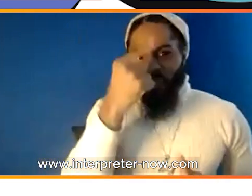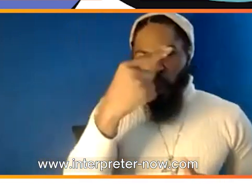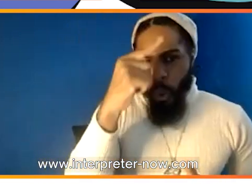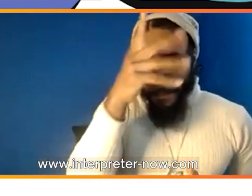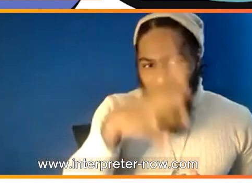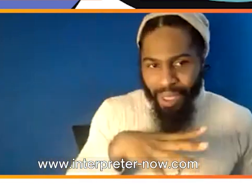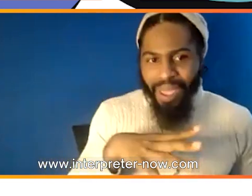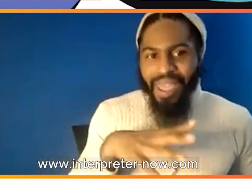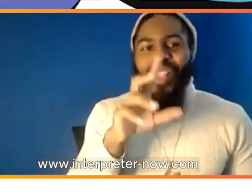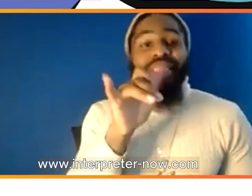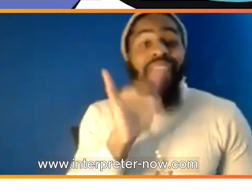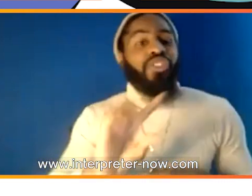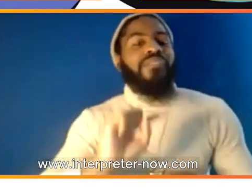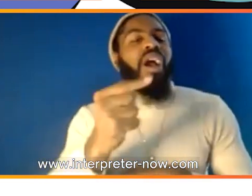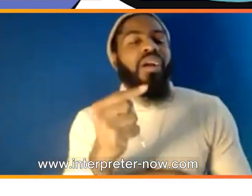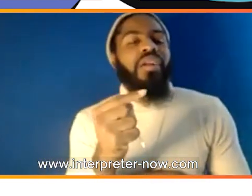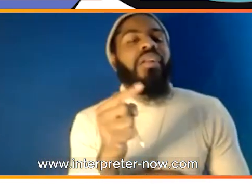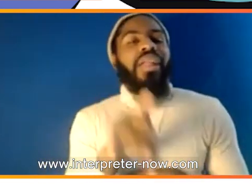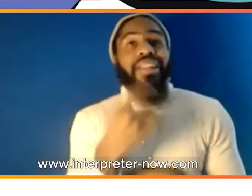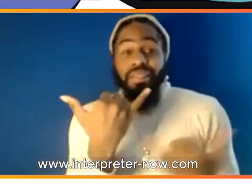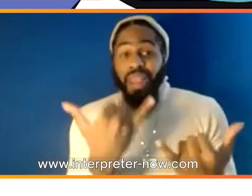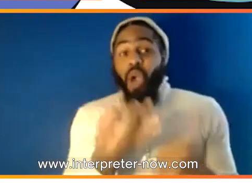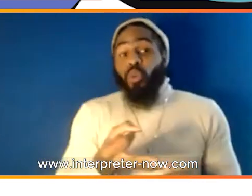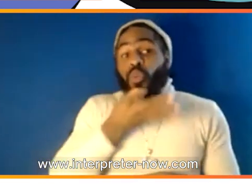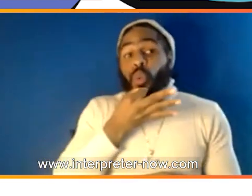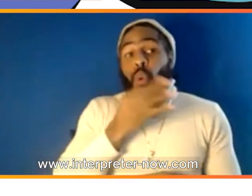as well. But this is going to be an ongoing thing. That was the first ever, and now we